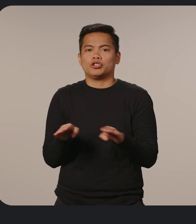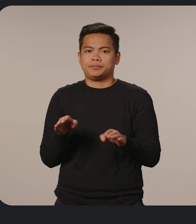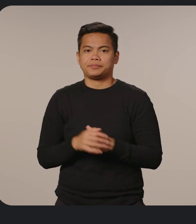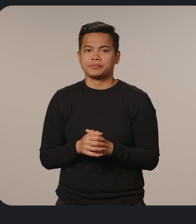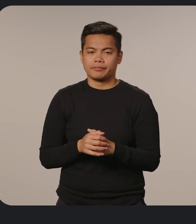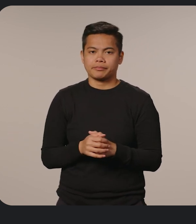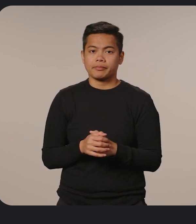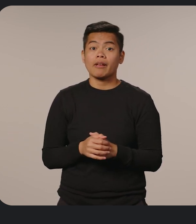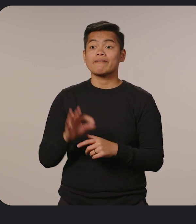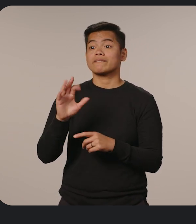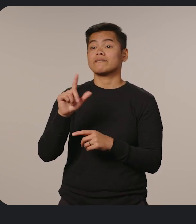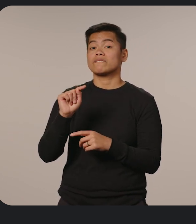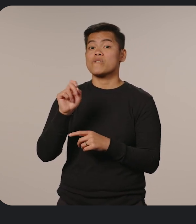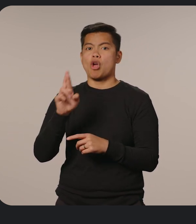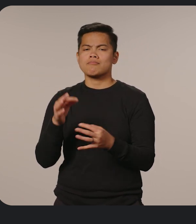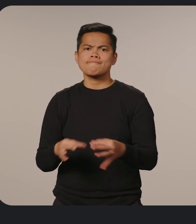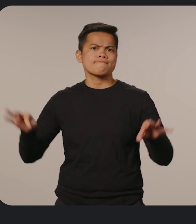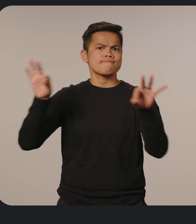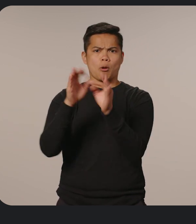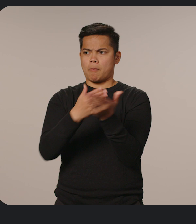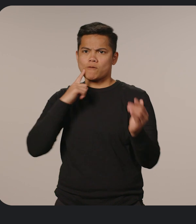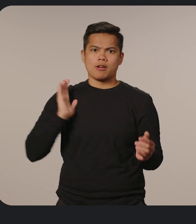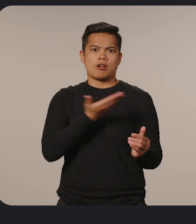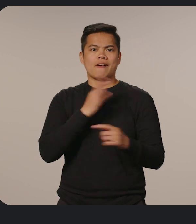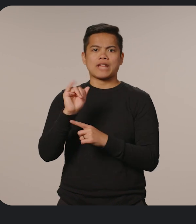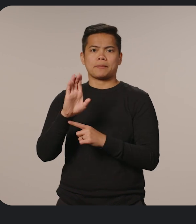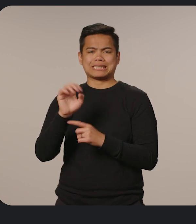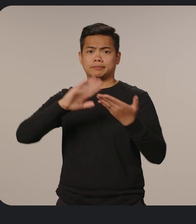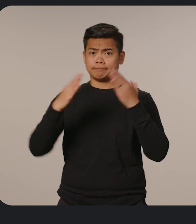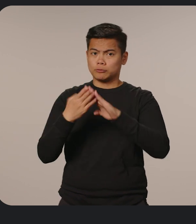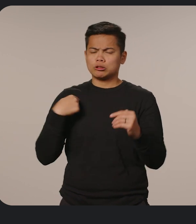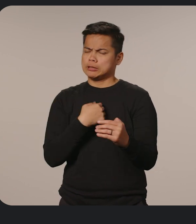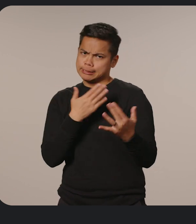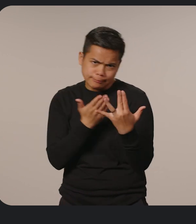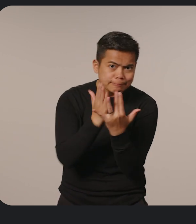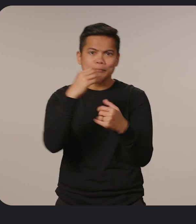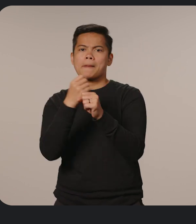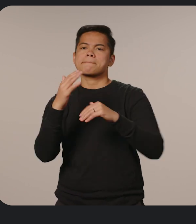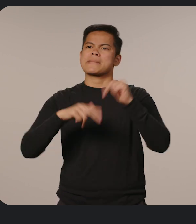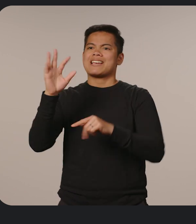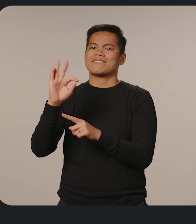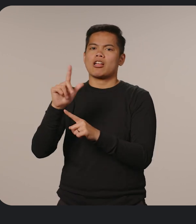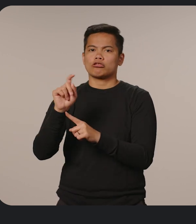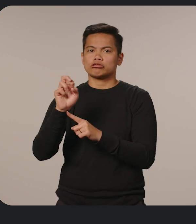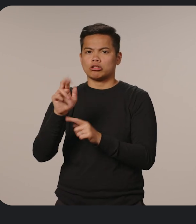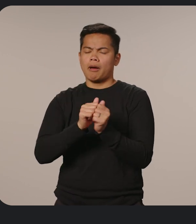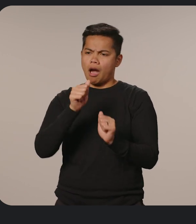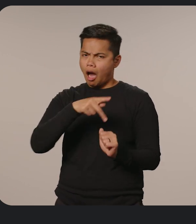flutter is an important part of the Firebase community and we strive to make building flutter and Firebase apps an